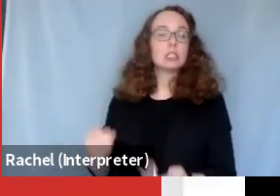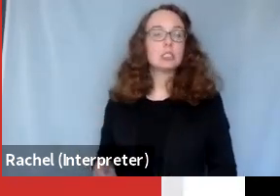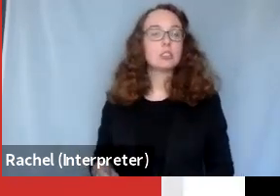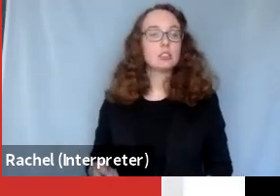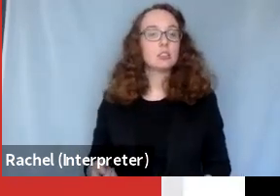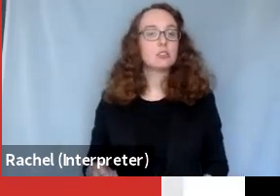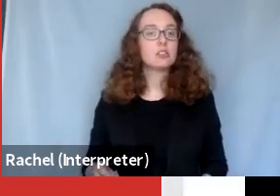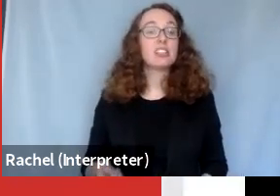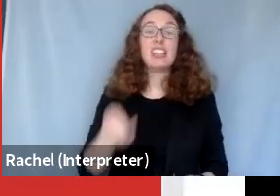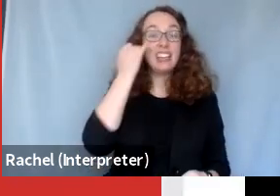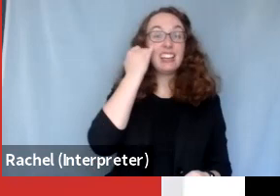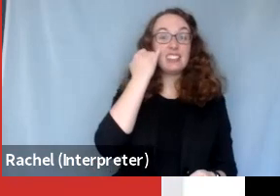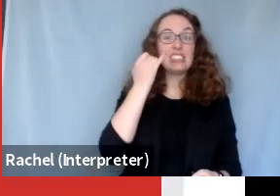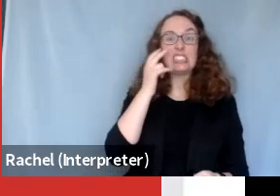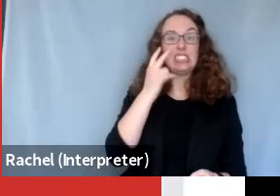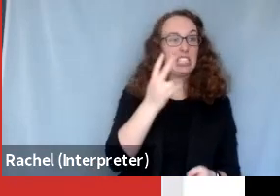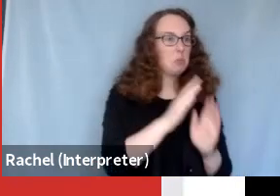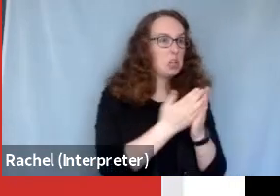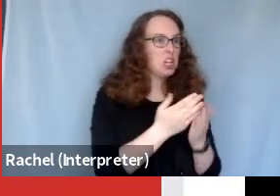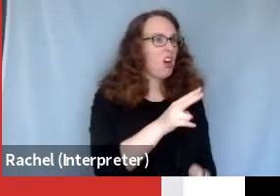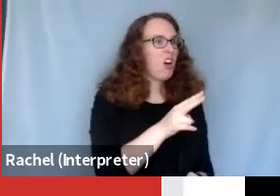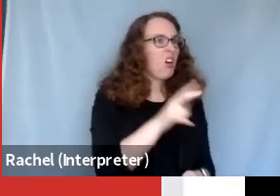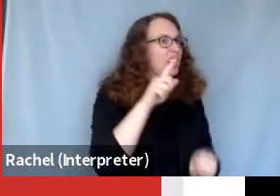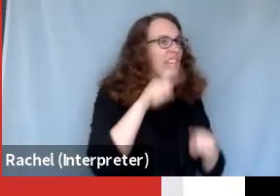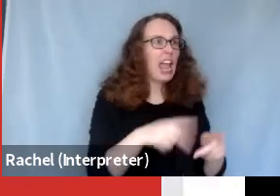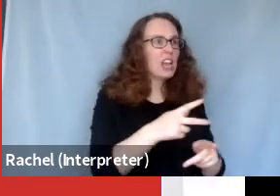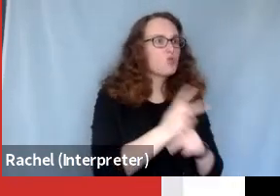certainly bring it to our attention and we could do our best to get it